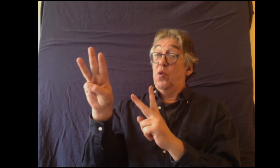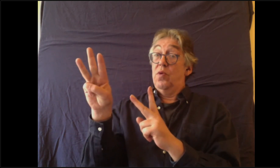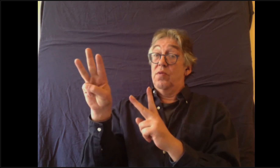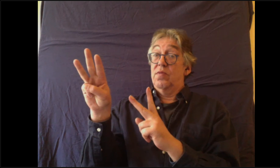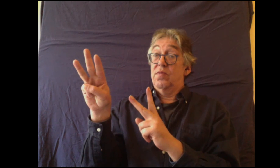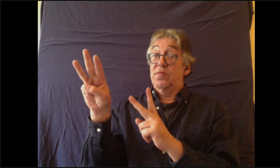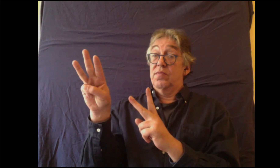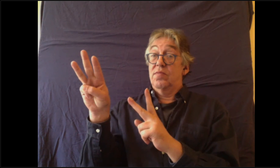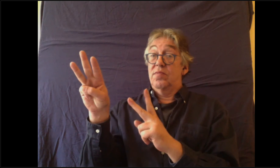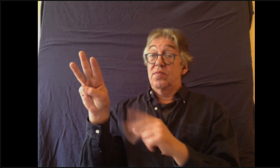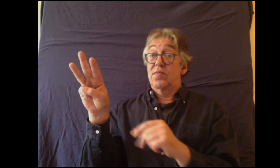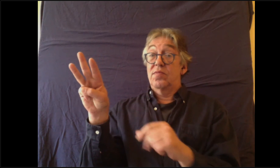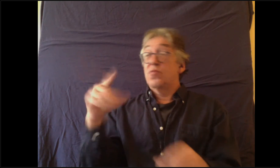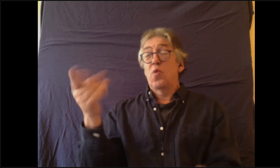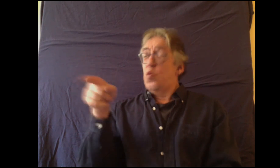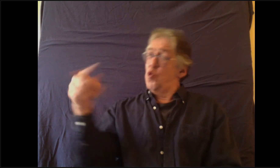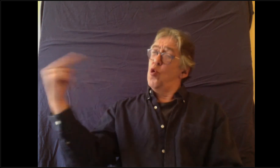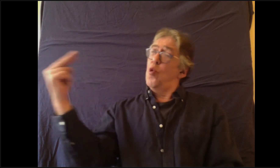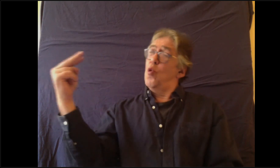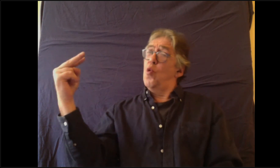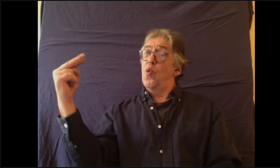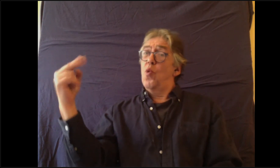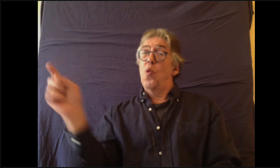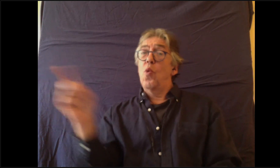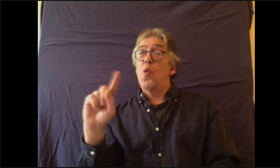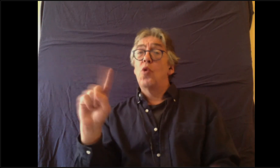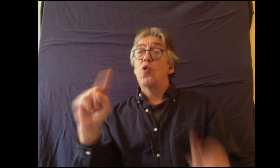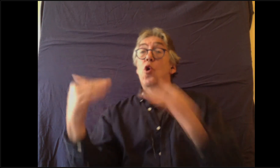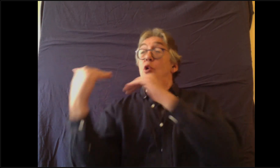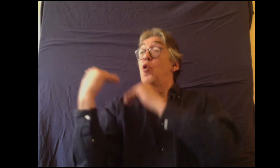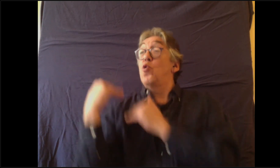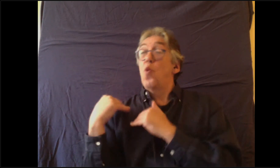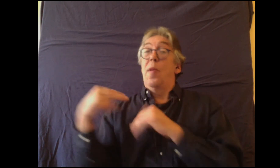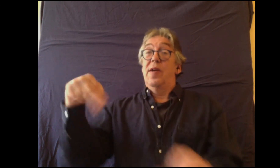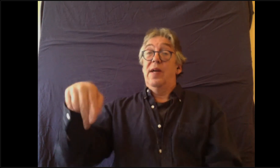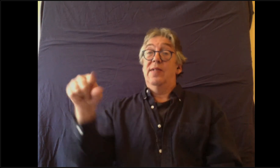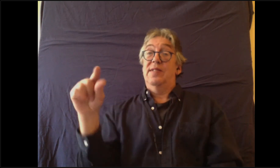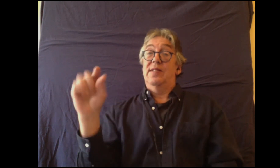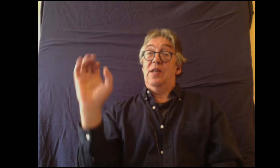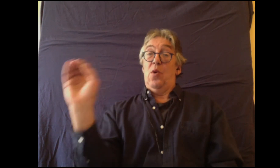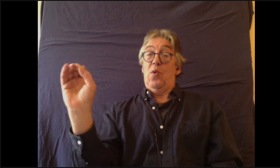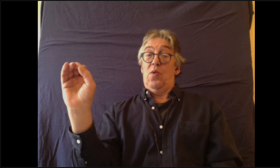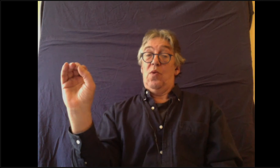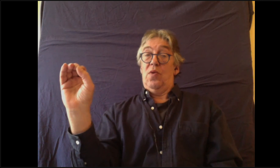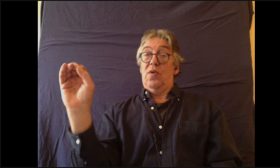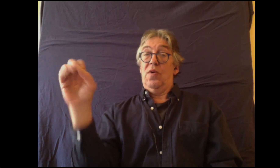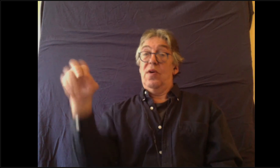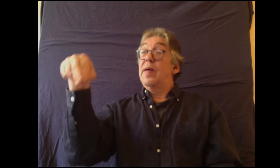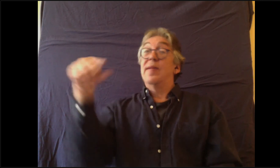What's the perspective, what is the role of NGOs in supporting DPOs?